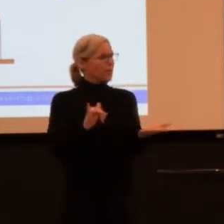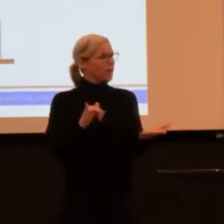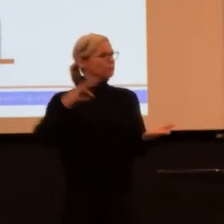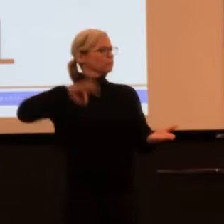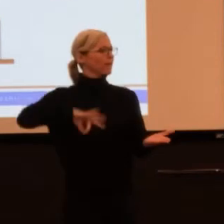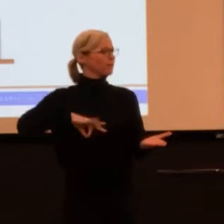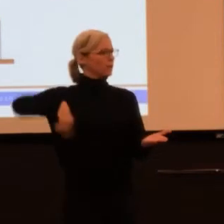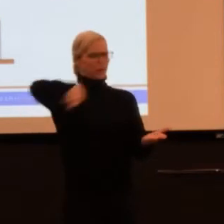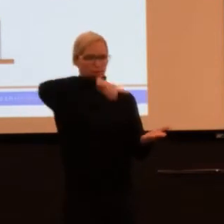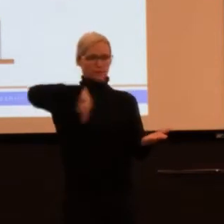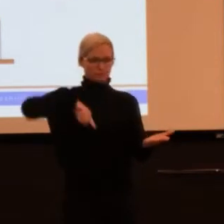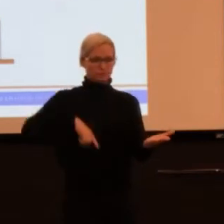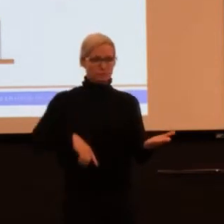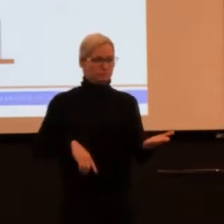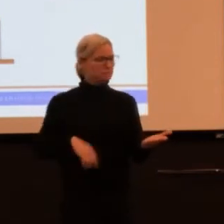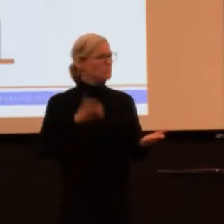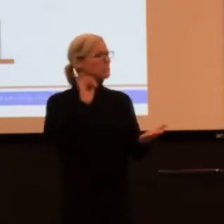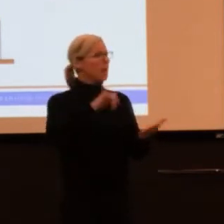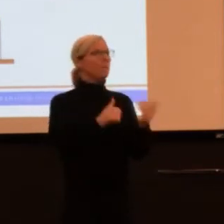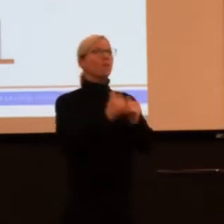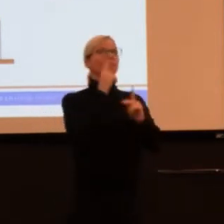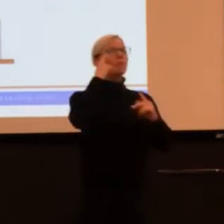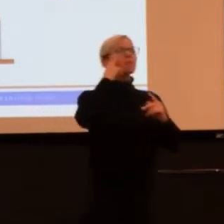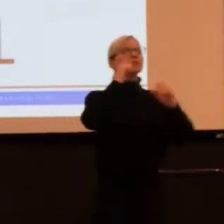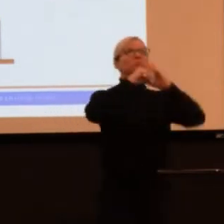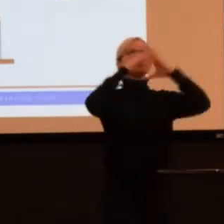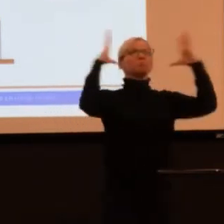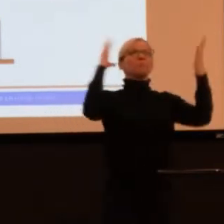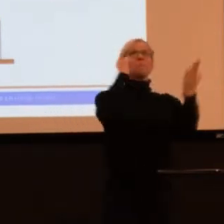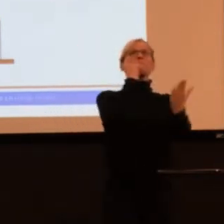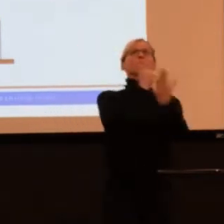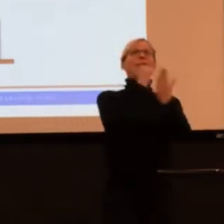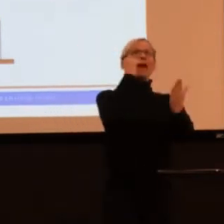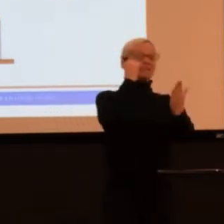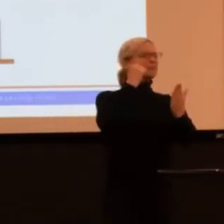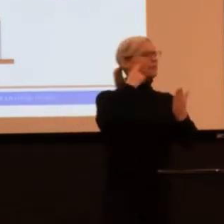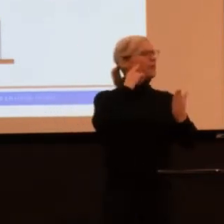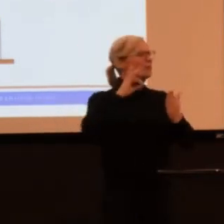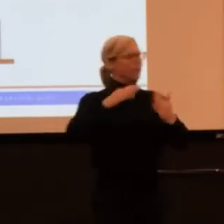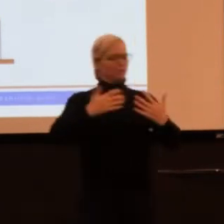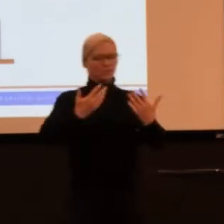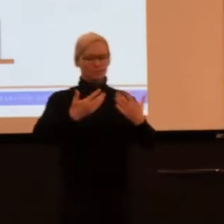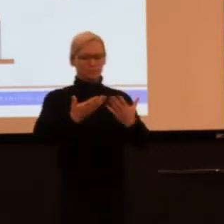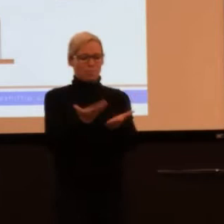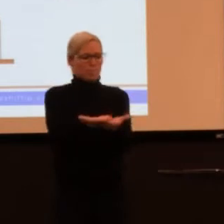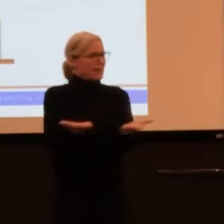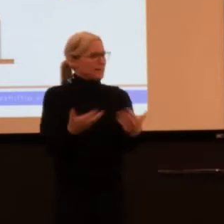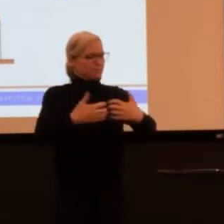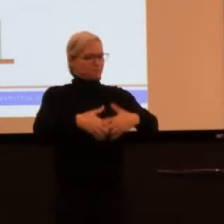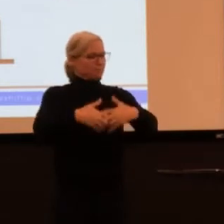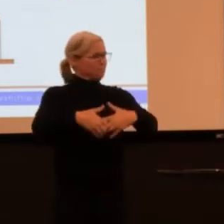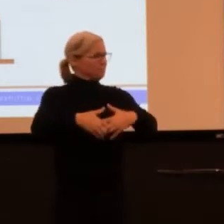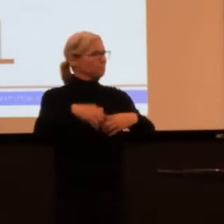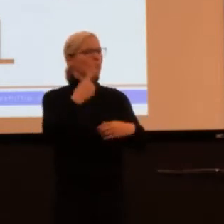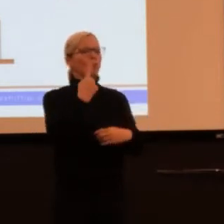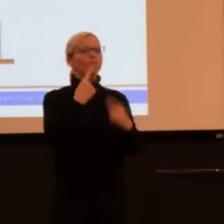Think that's what most people think of, the famous historical examples,